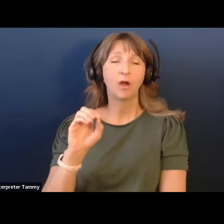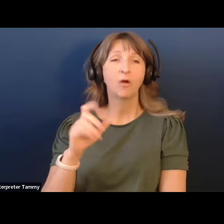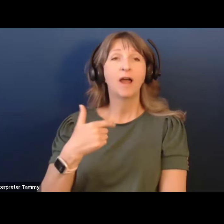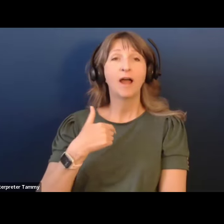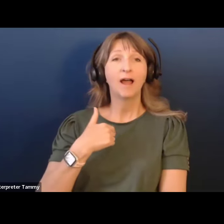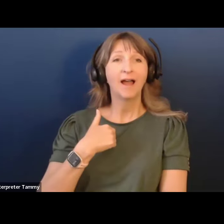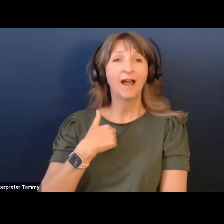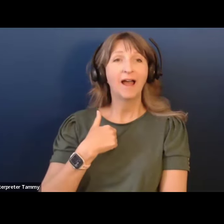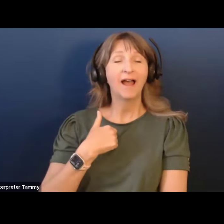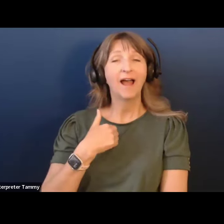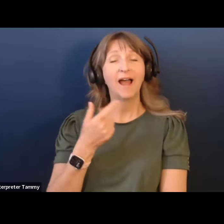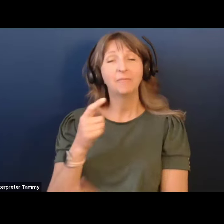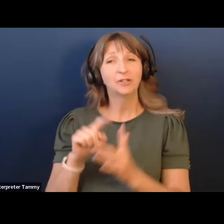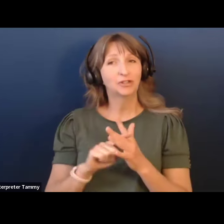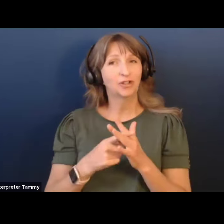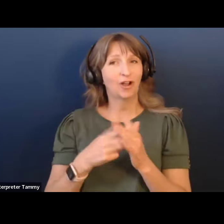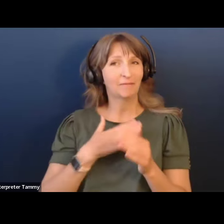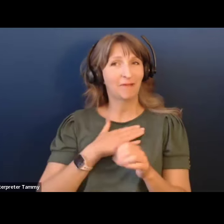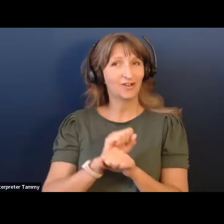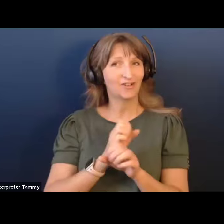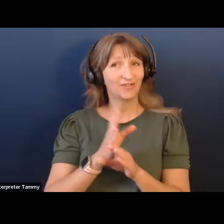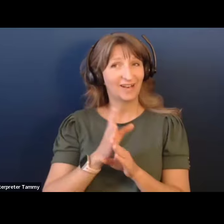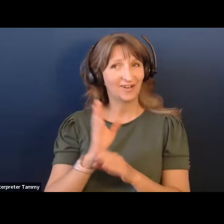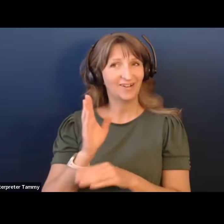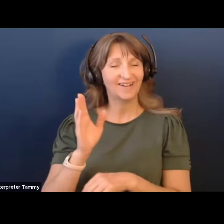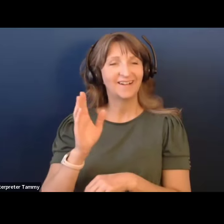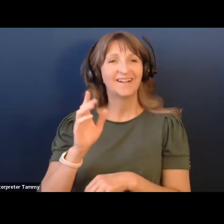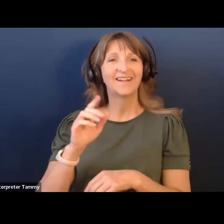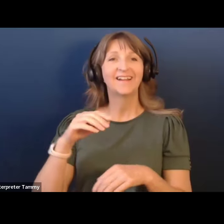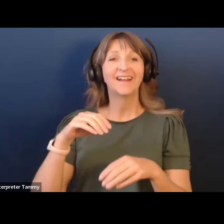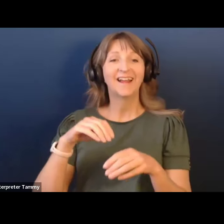I'm a bit earlier in my career path than our wonderful seminar speakers so I will focus on my